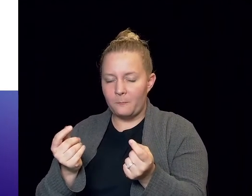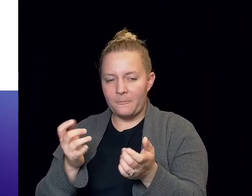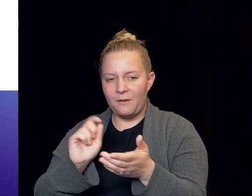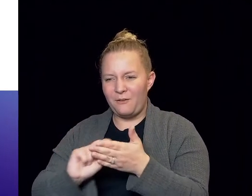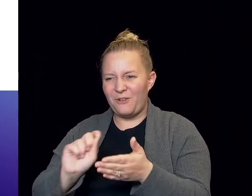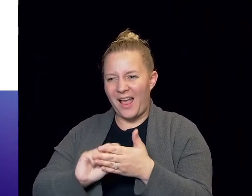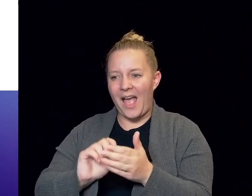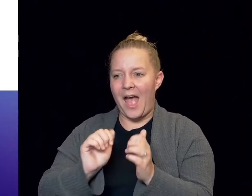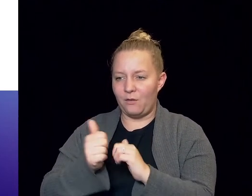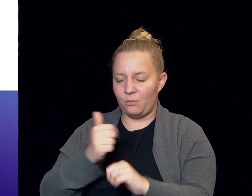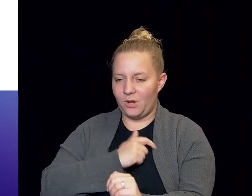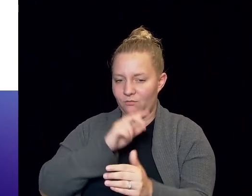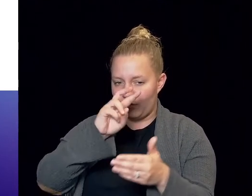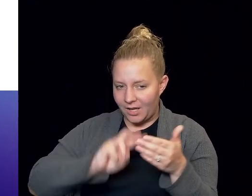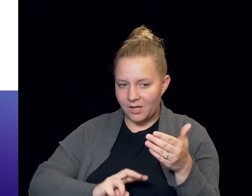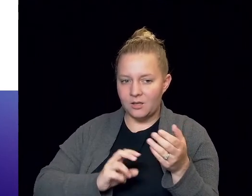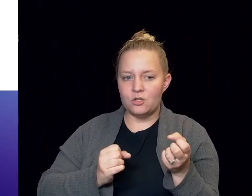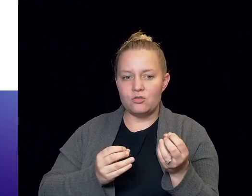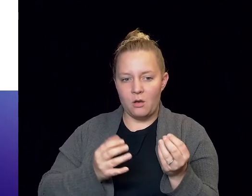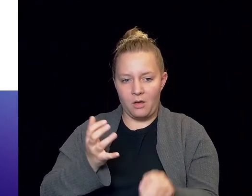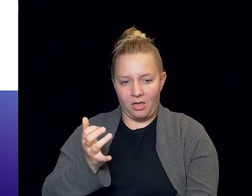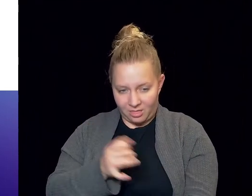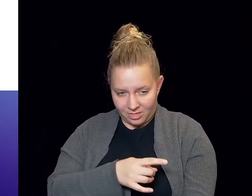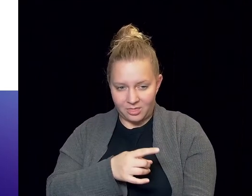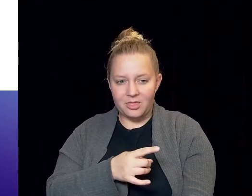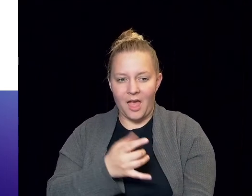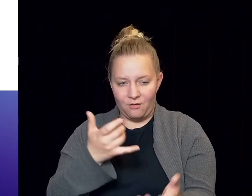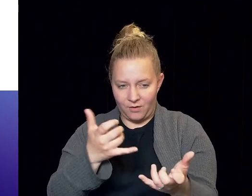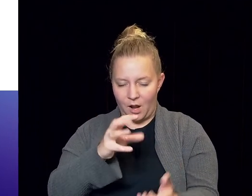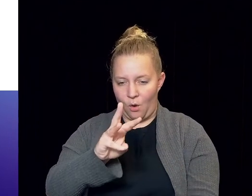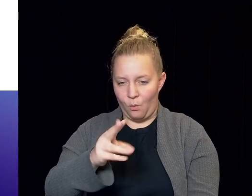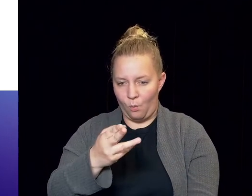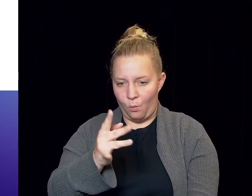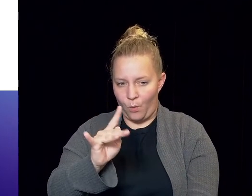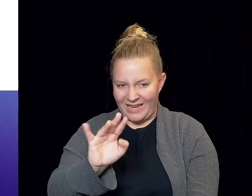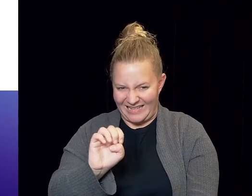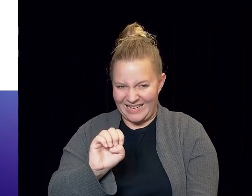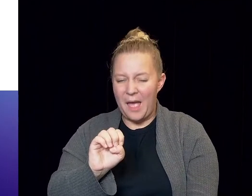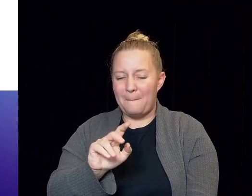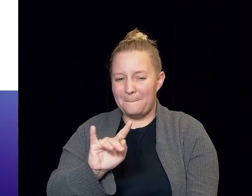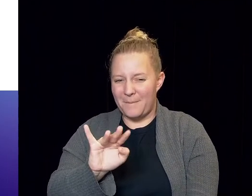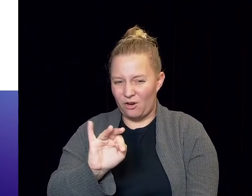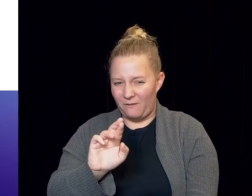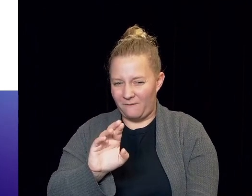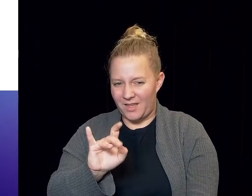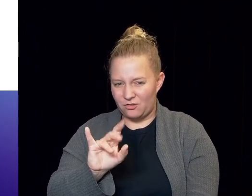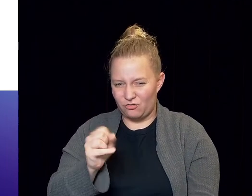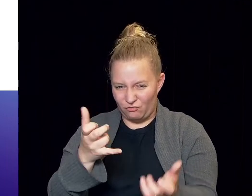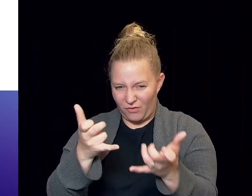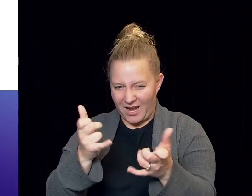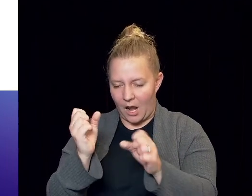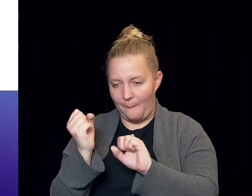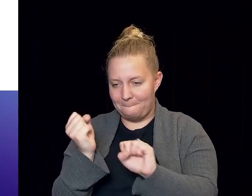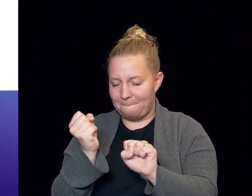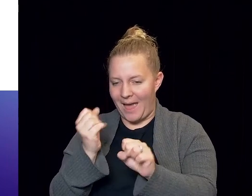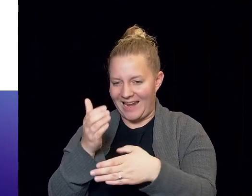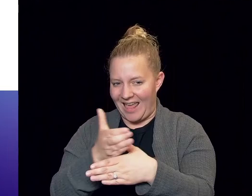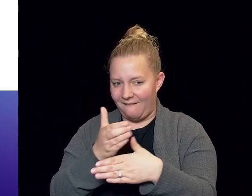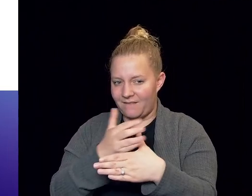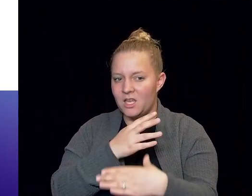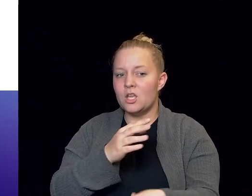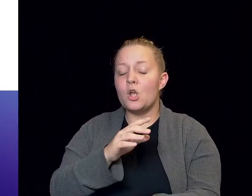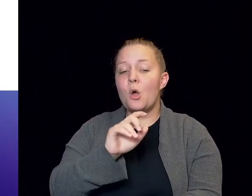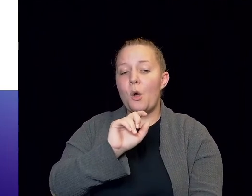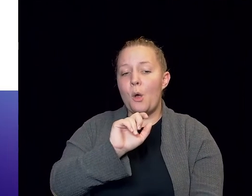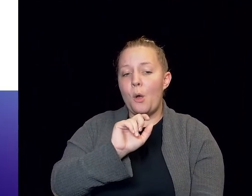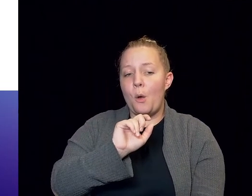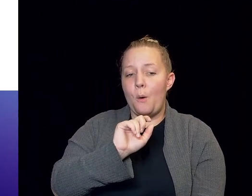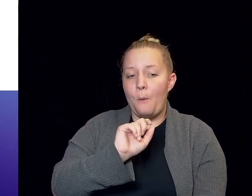So, this right here what Merrifield's current batting average is 0.292 or 292 thousandths, based